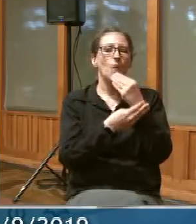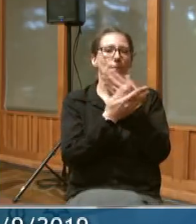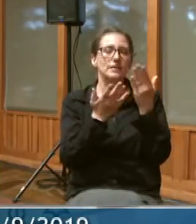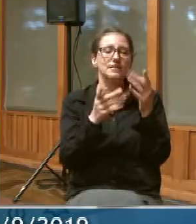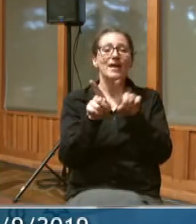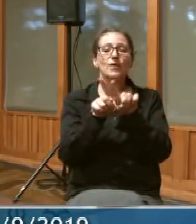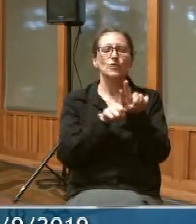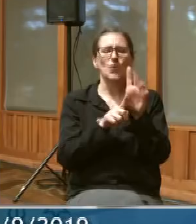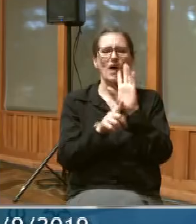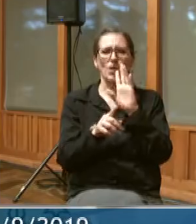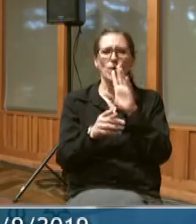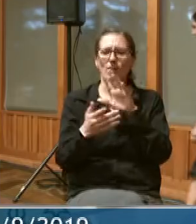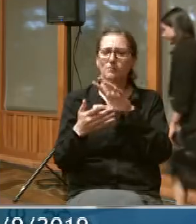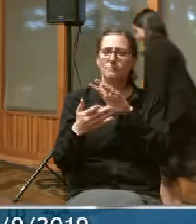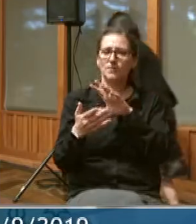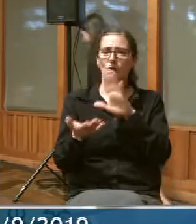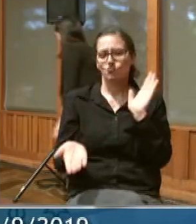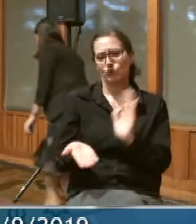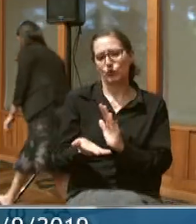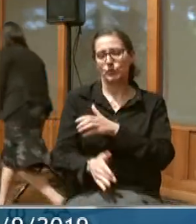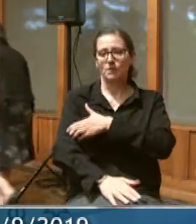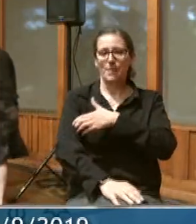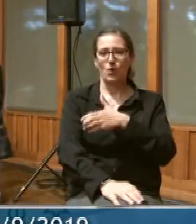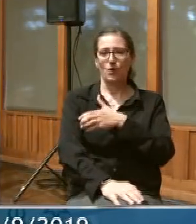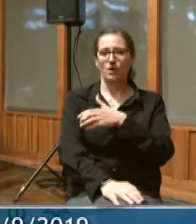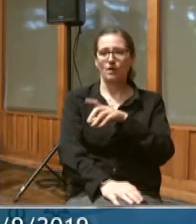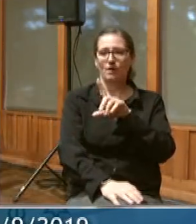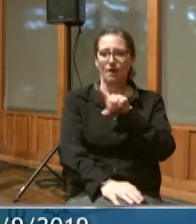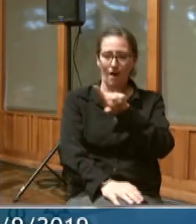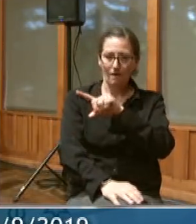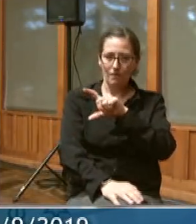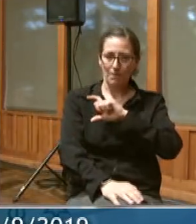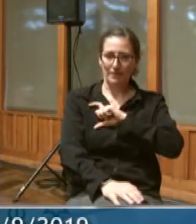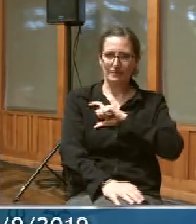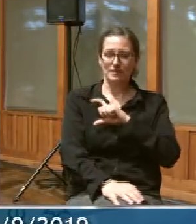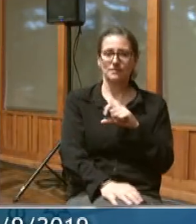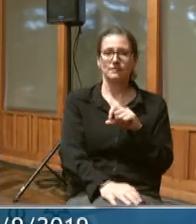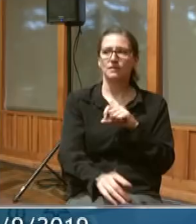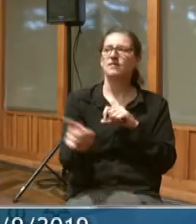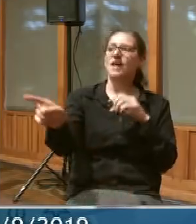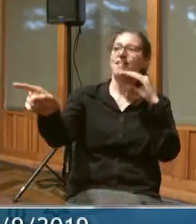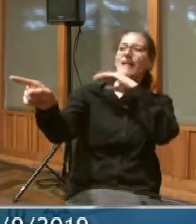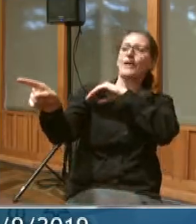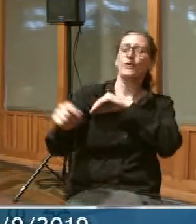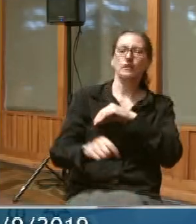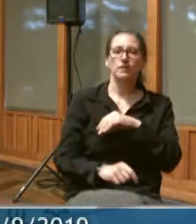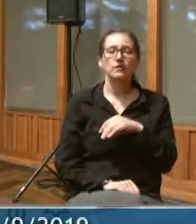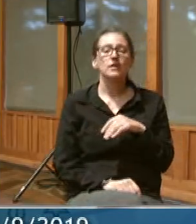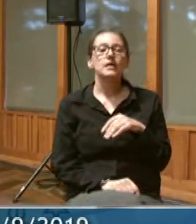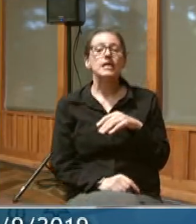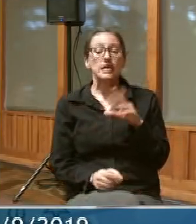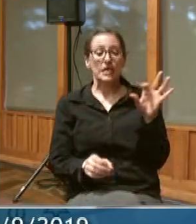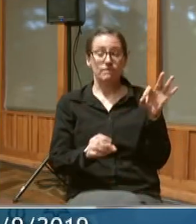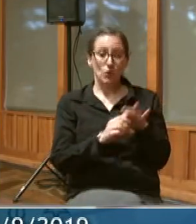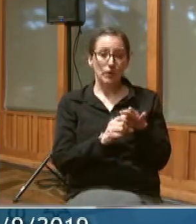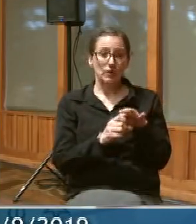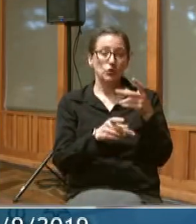OFFICE HE SAID I WILL DECRIMINALIZE AND WEAKEN THE POWER OF THE POLICE. BUT I DON'T SEE THAT CHANGE